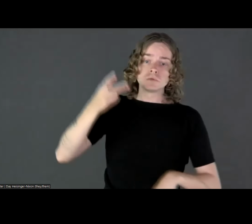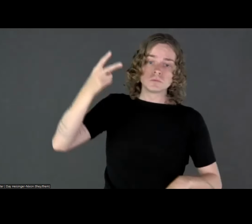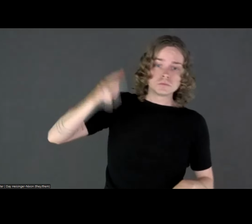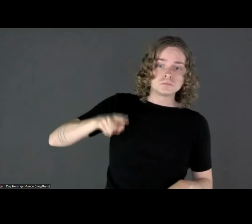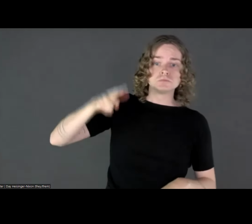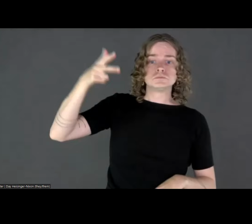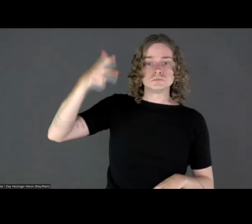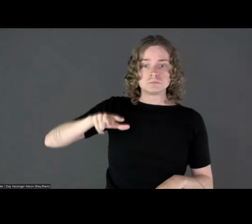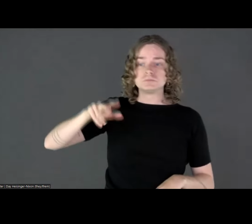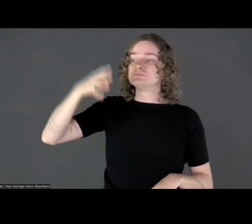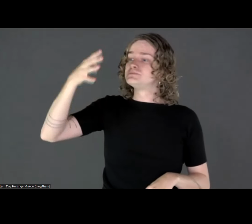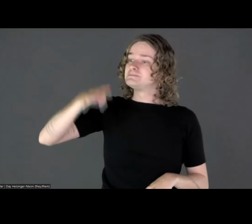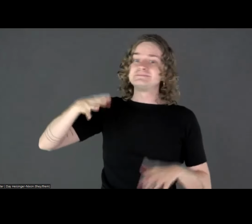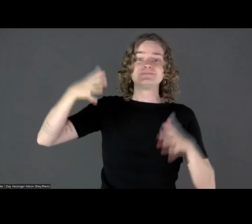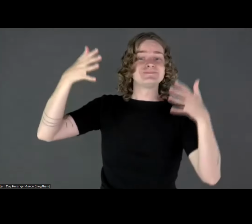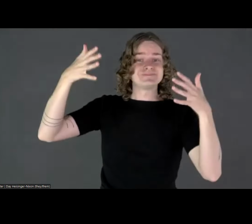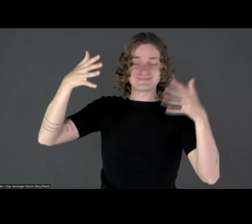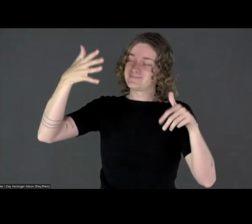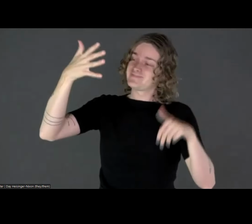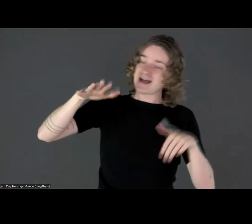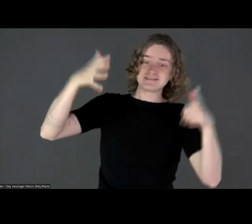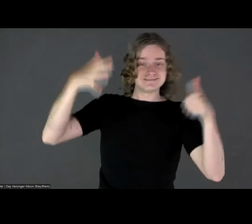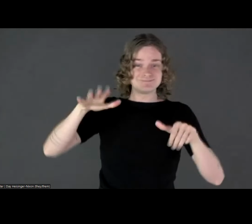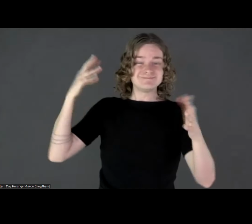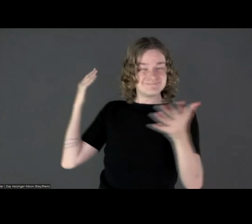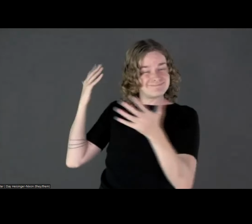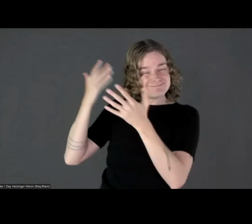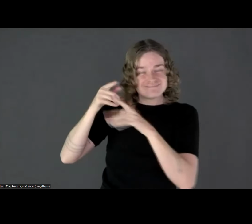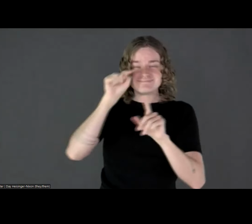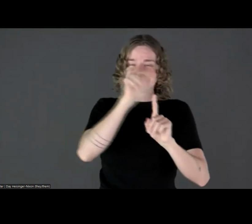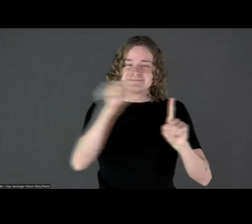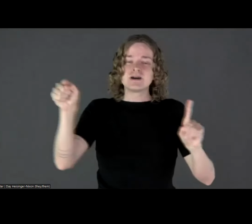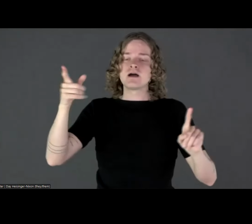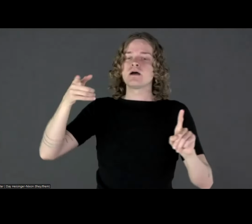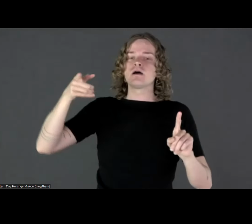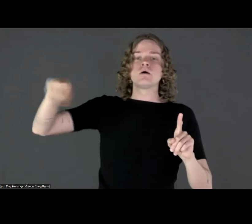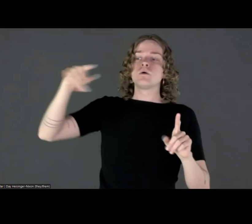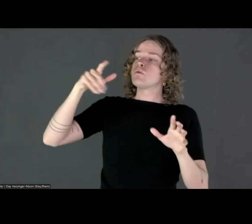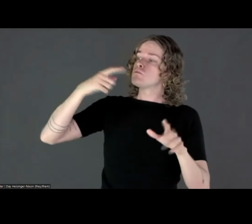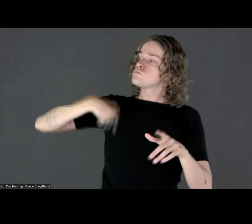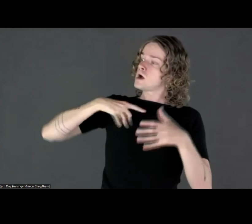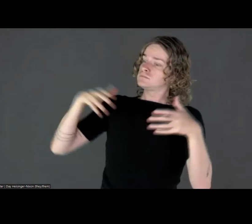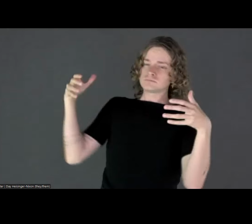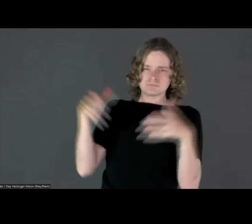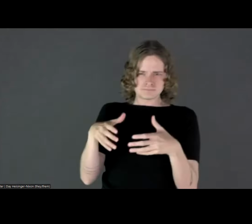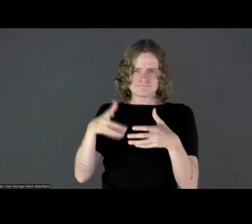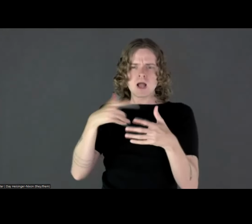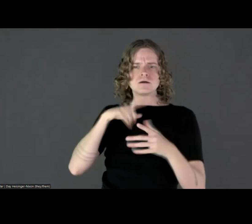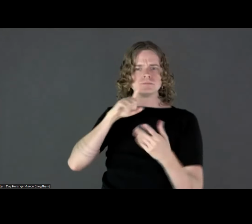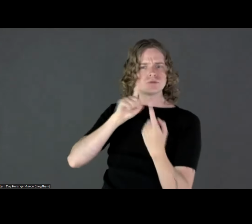have been implementing a disability inclusive response to the ongoing war. Most of the partners